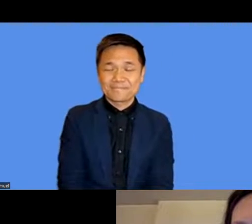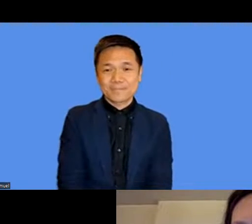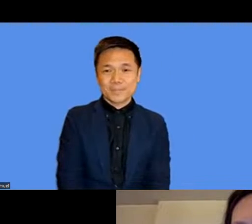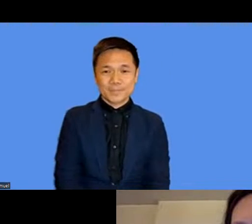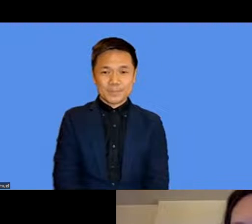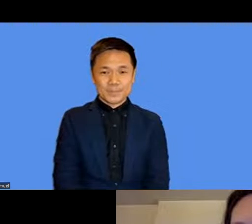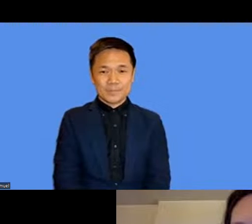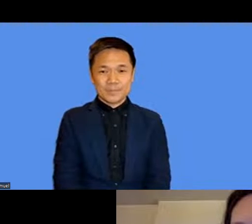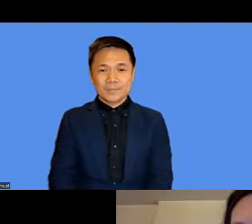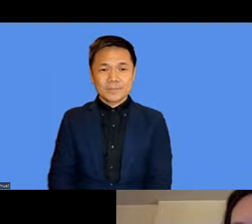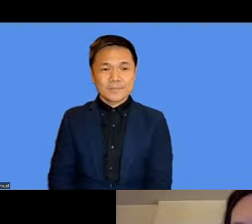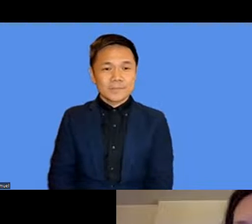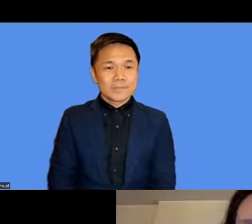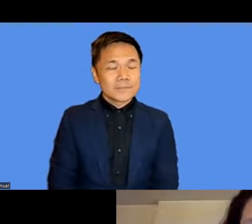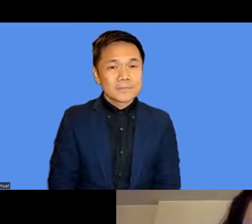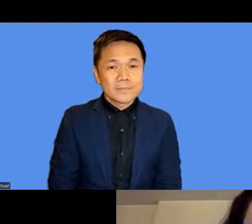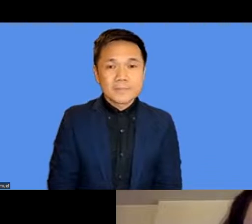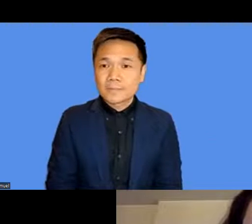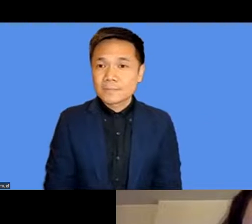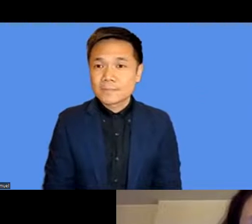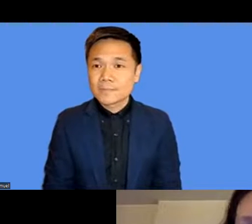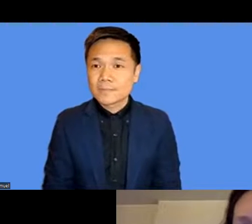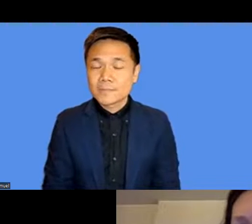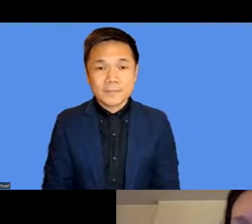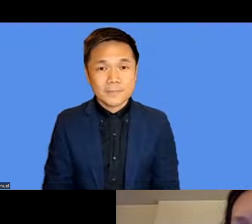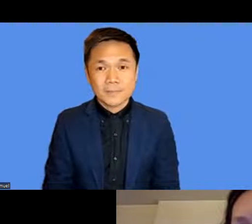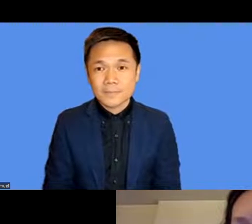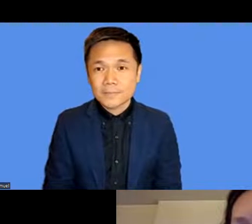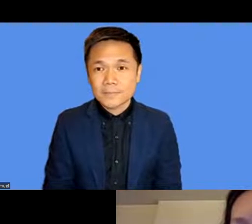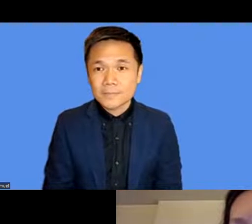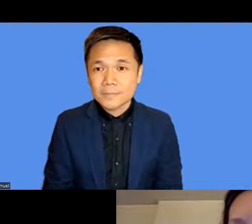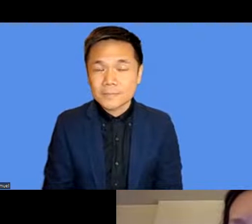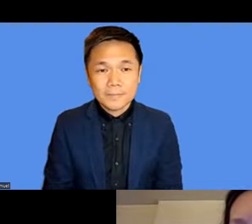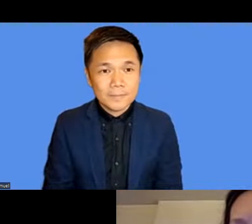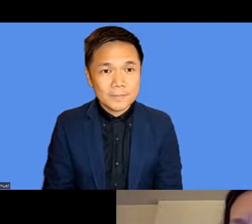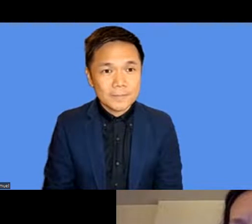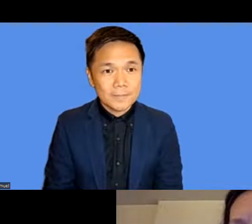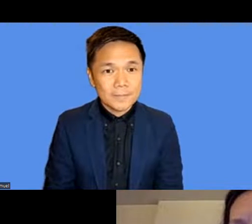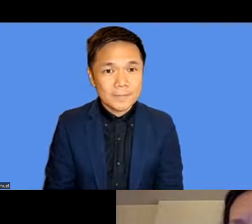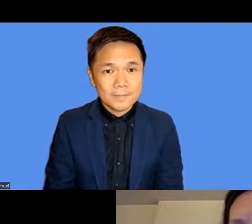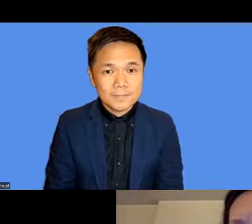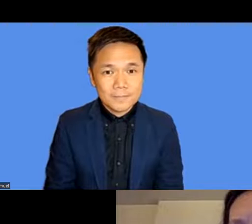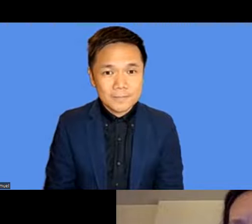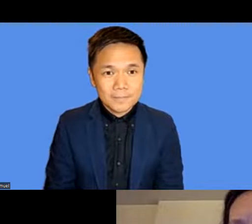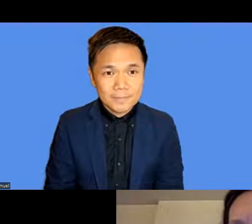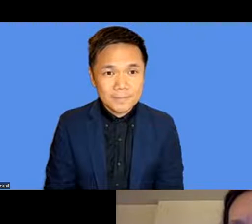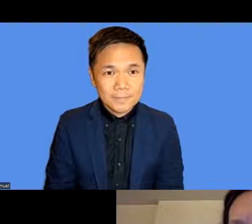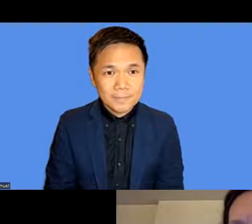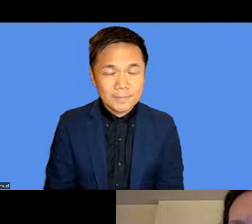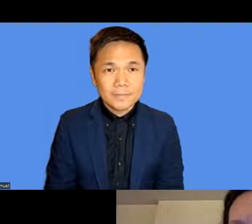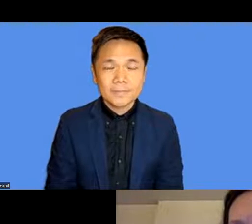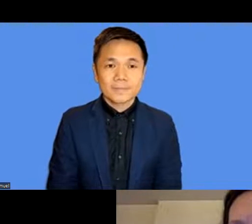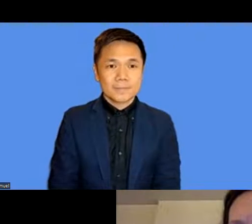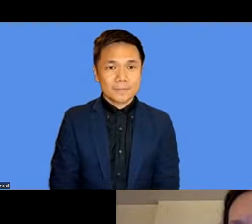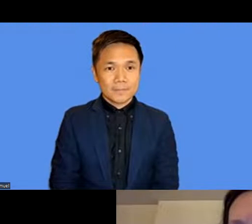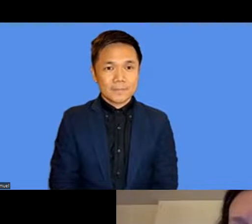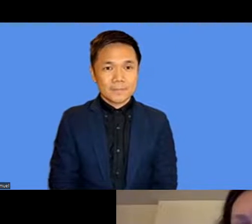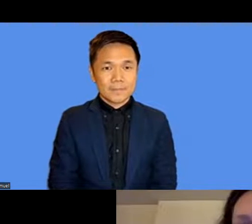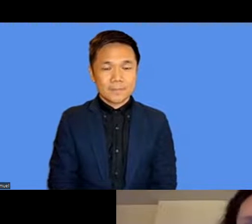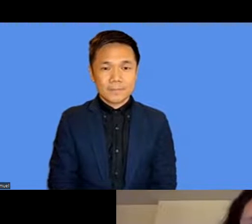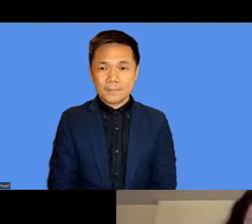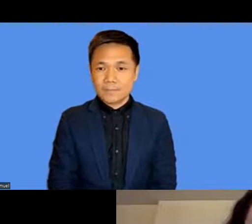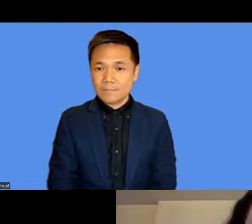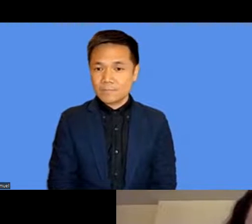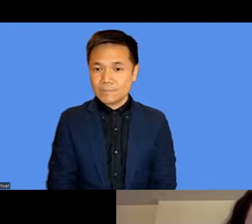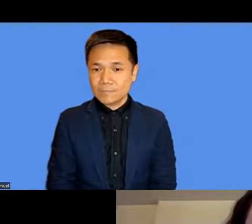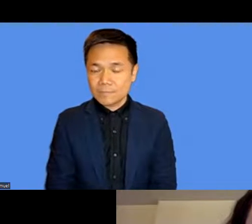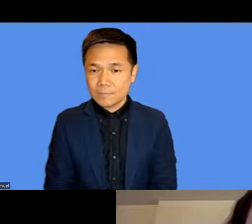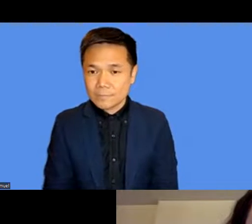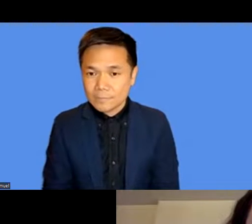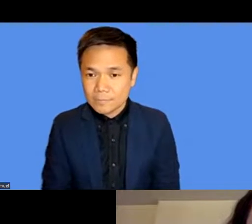I don't see her hand anymore.